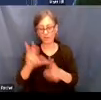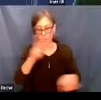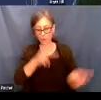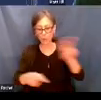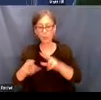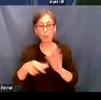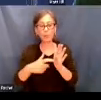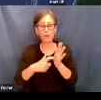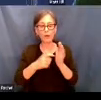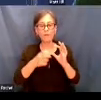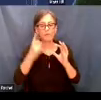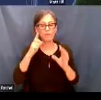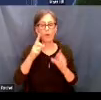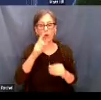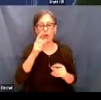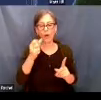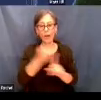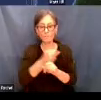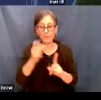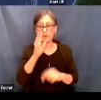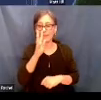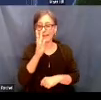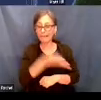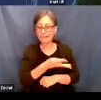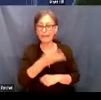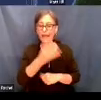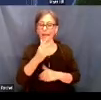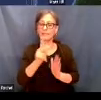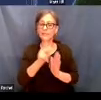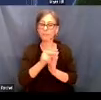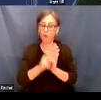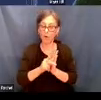abuse neglect protocols and staff training by the nonpublic school.